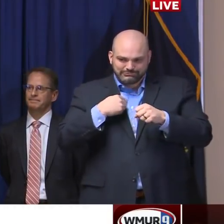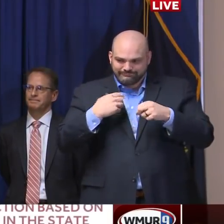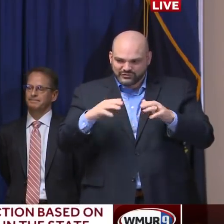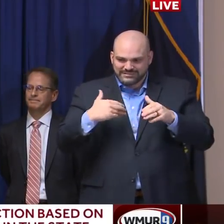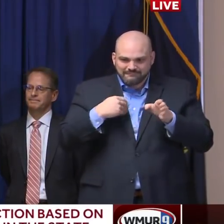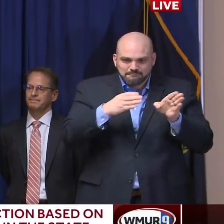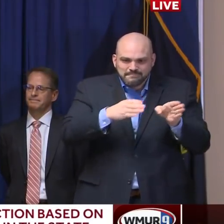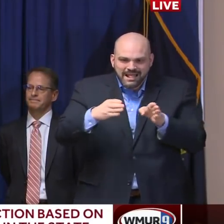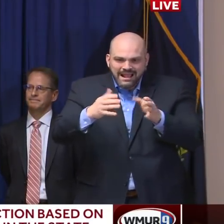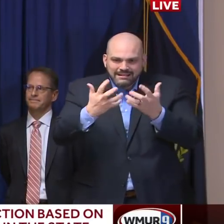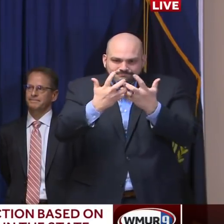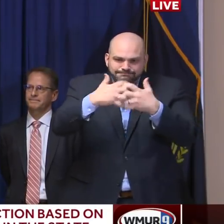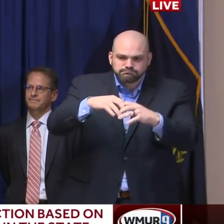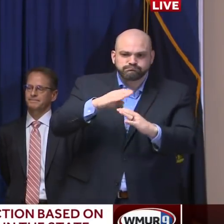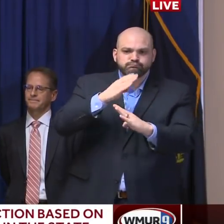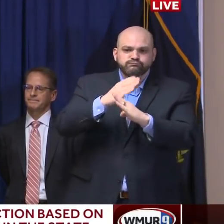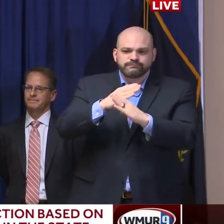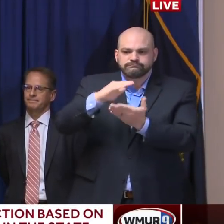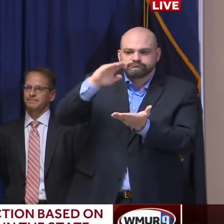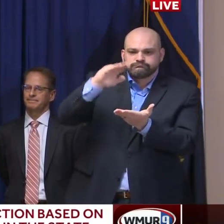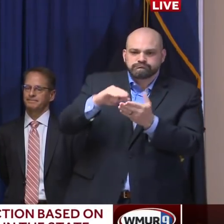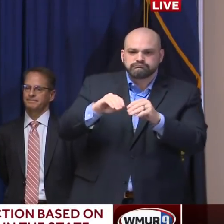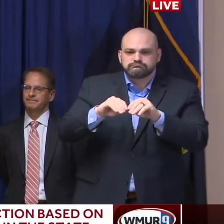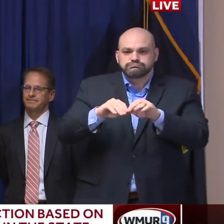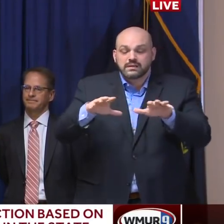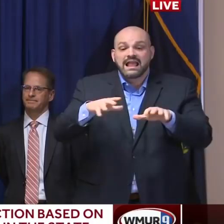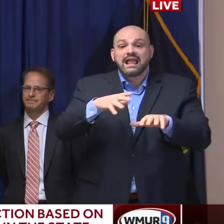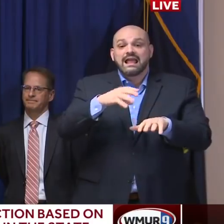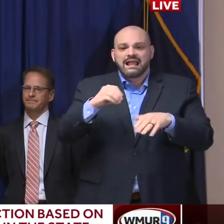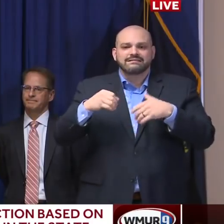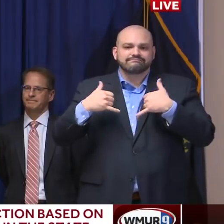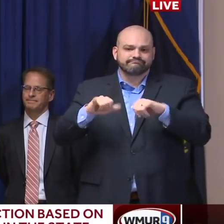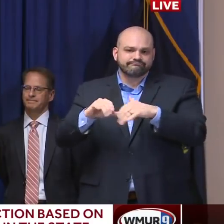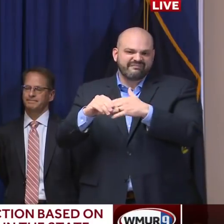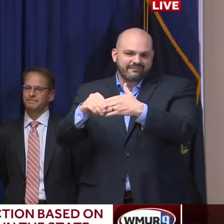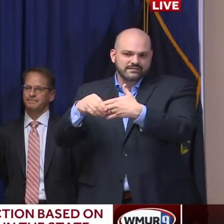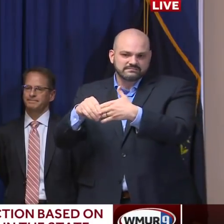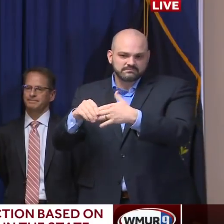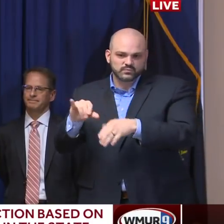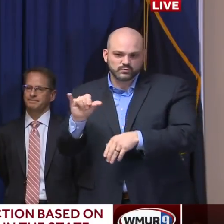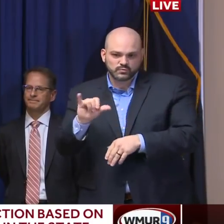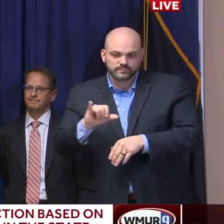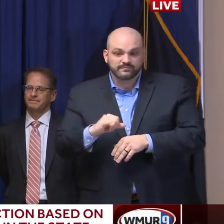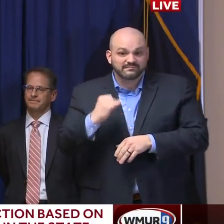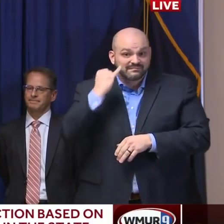WE ARE TRYING TO BE PROACTIVE, LOOKING AT WHAT IS HAPPENING NOW AS WELL AS BEING PROACTIVE SO WE CAN BE NOBLE.